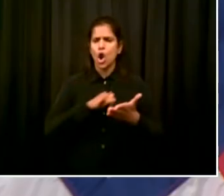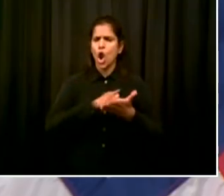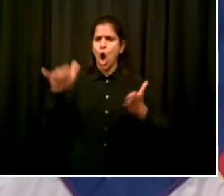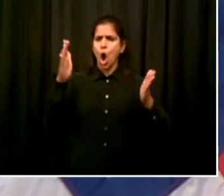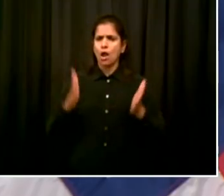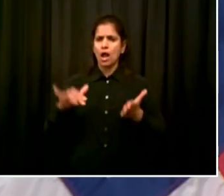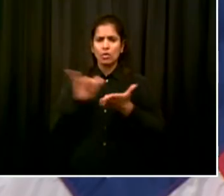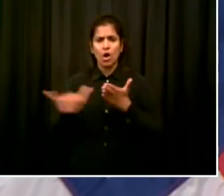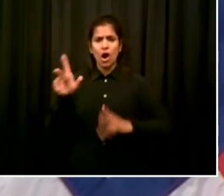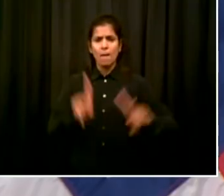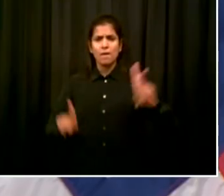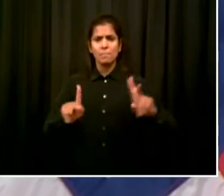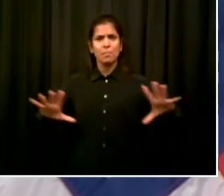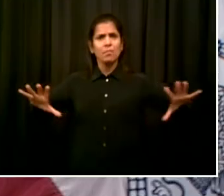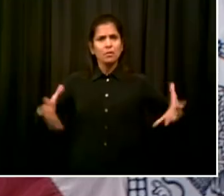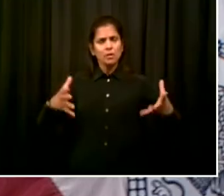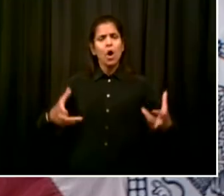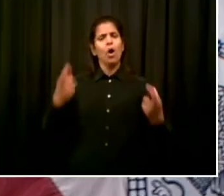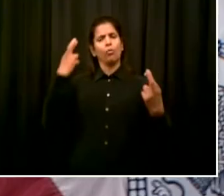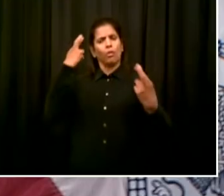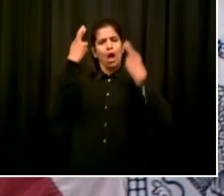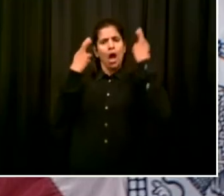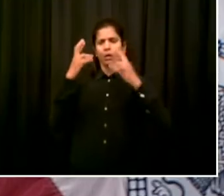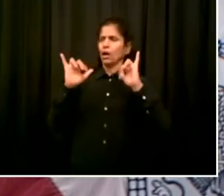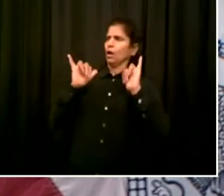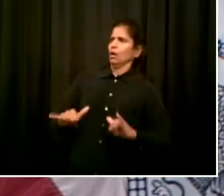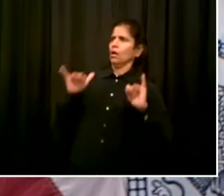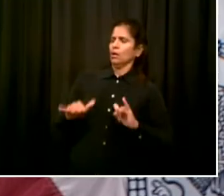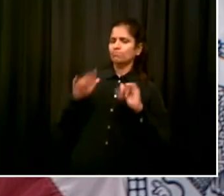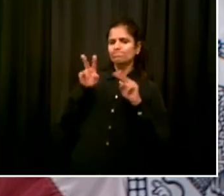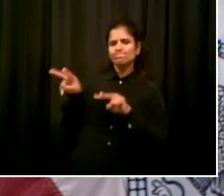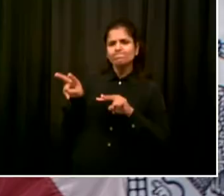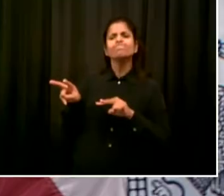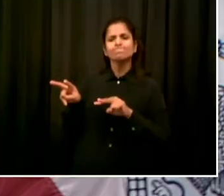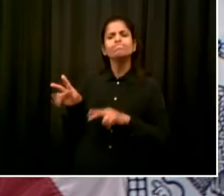IMPERATIVE ON ALL NEW YORKERS, ALL PEOPE LIN LEADERSHIP POSITIONS TO RECOGNIZE THIS AND WORK